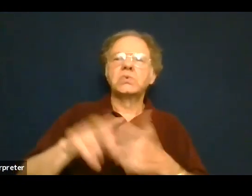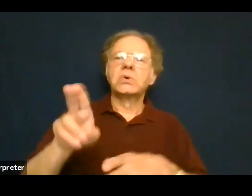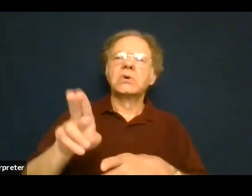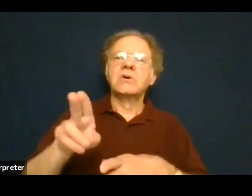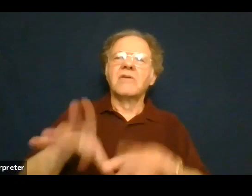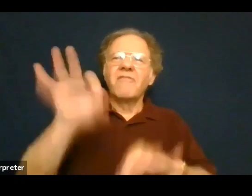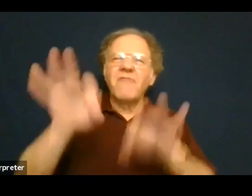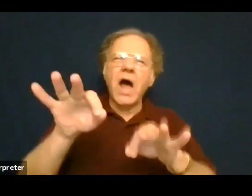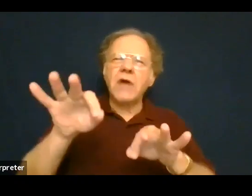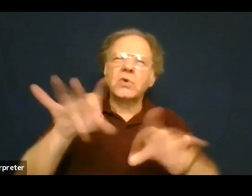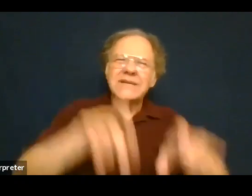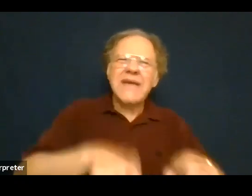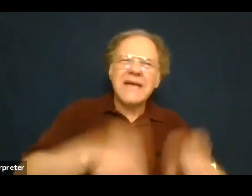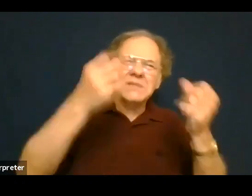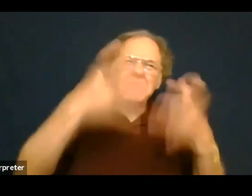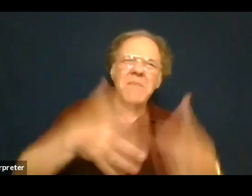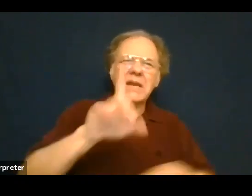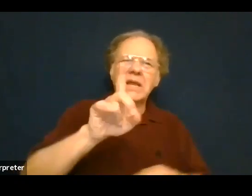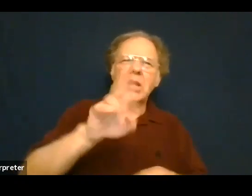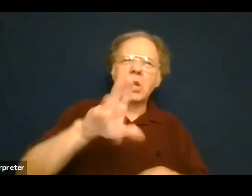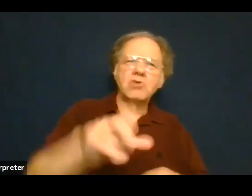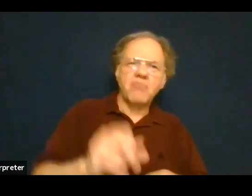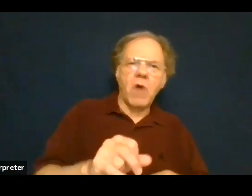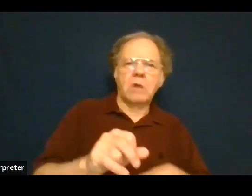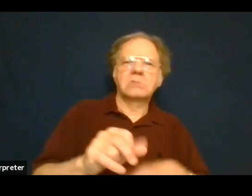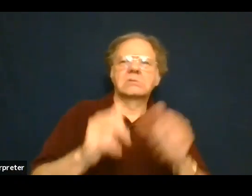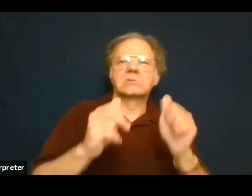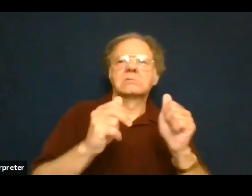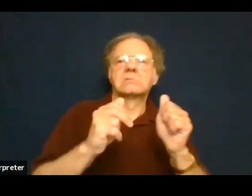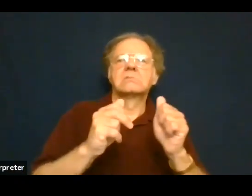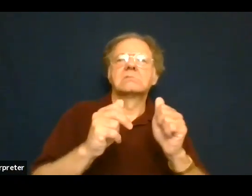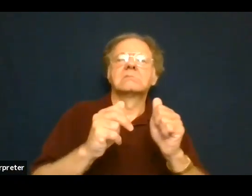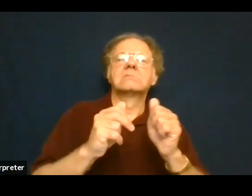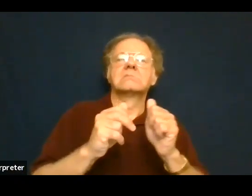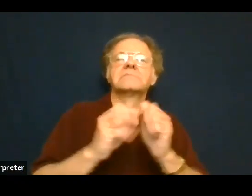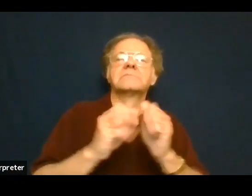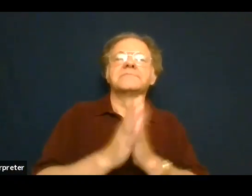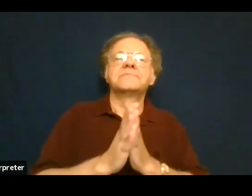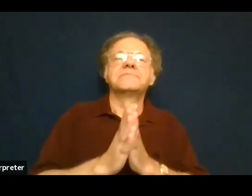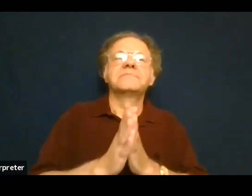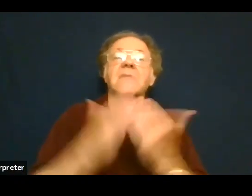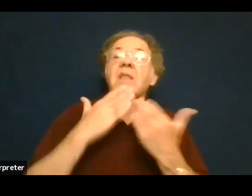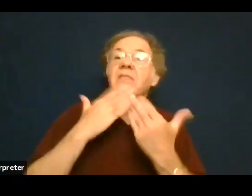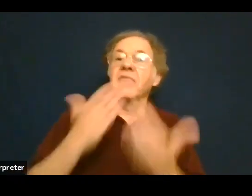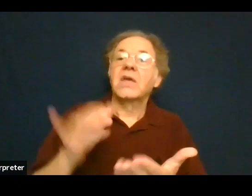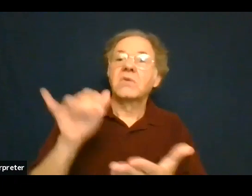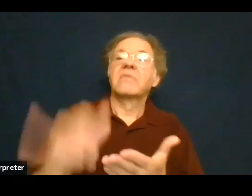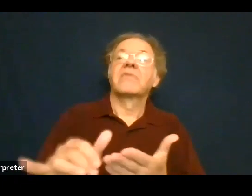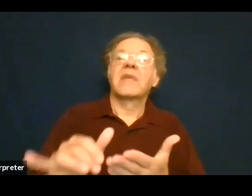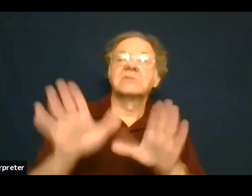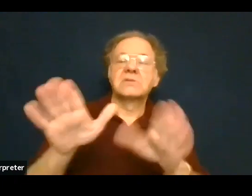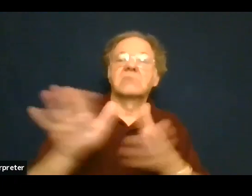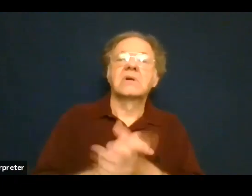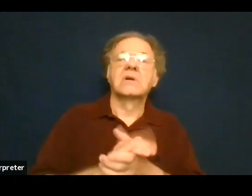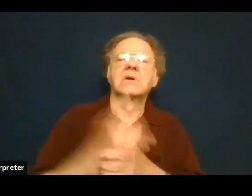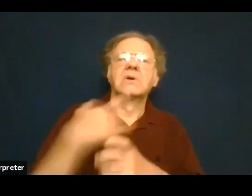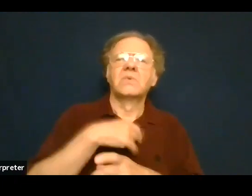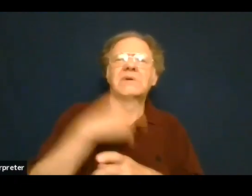model such as a zebrafish. Thank you. That's great. We just got a, we got a question through the Q&A